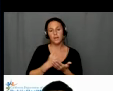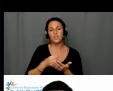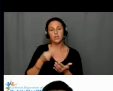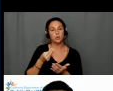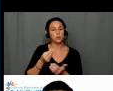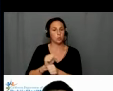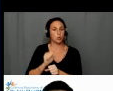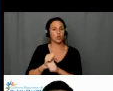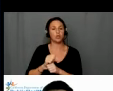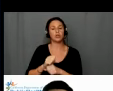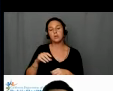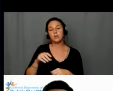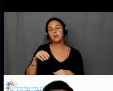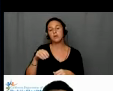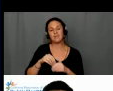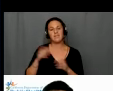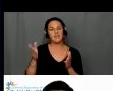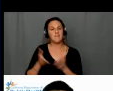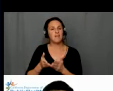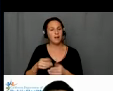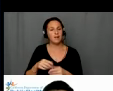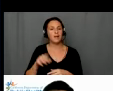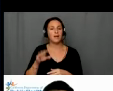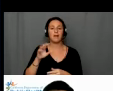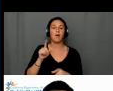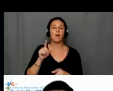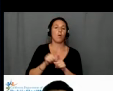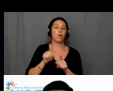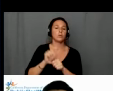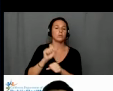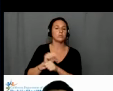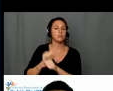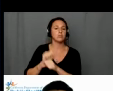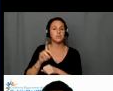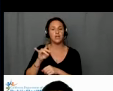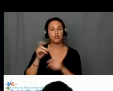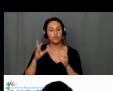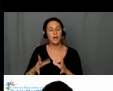and he served at the faculty director of the UC Merced community and labor center.